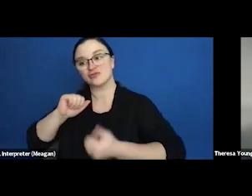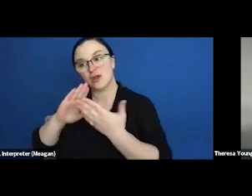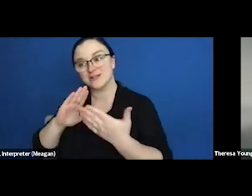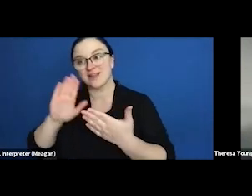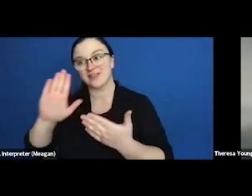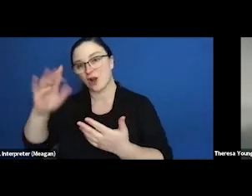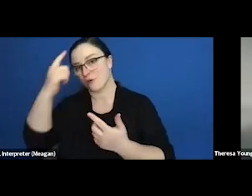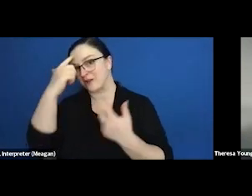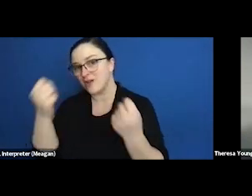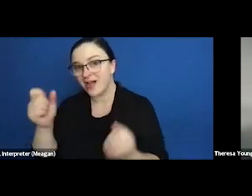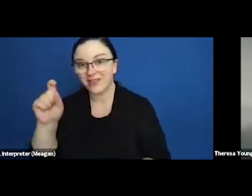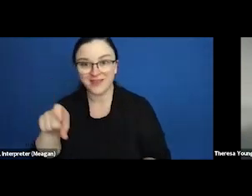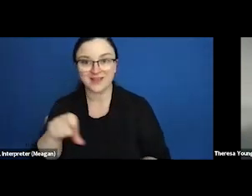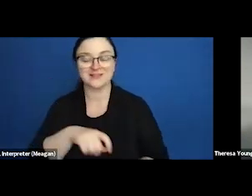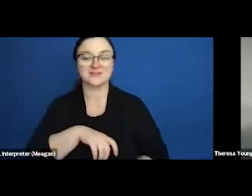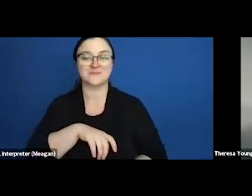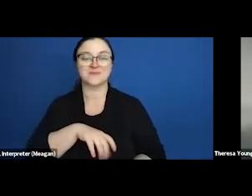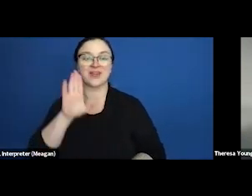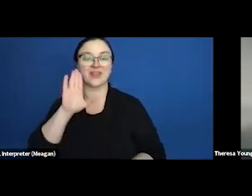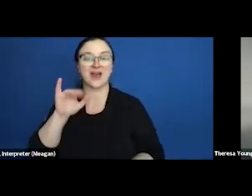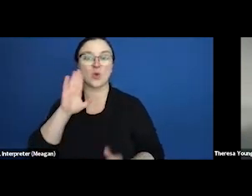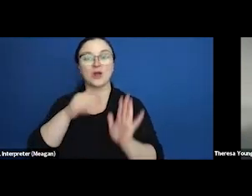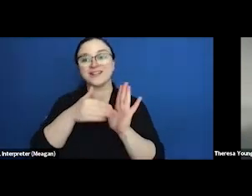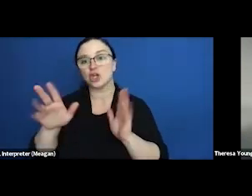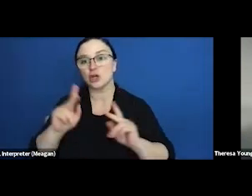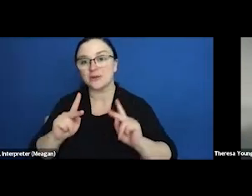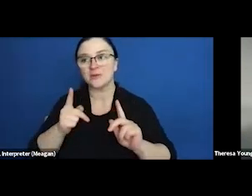It actually deters people from seeking services